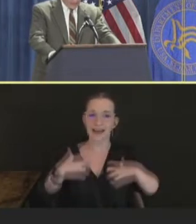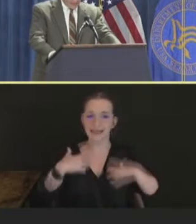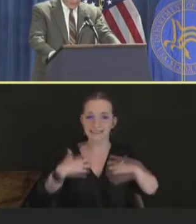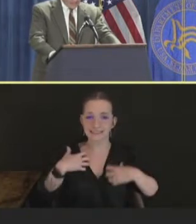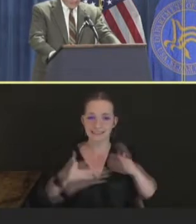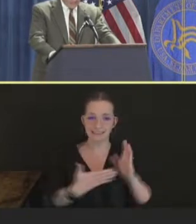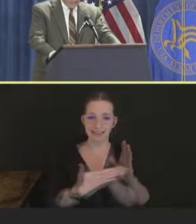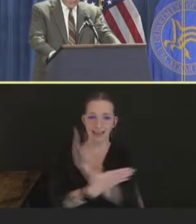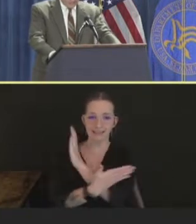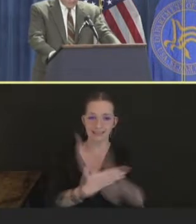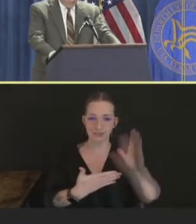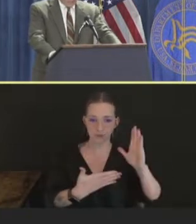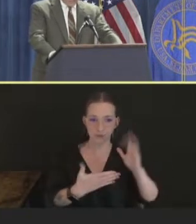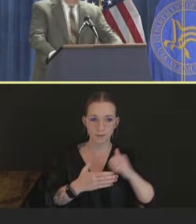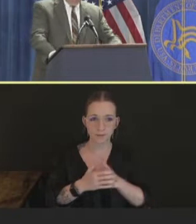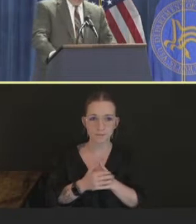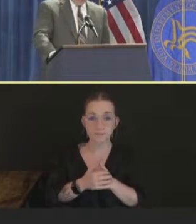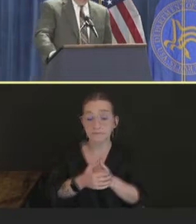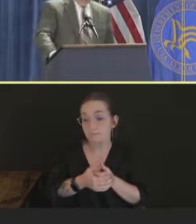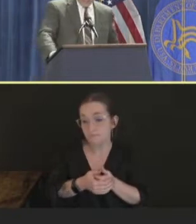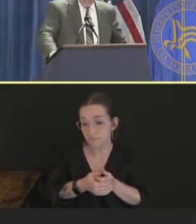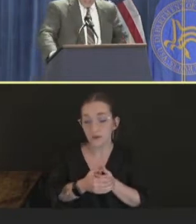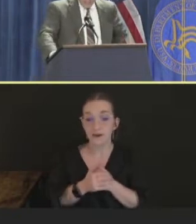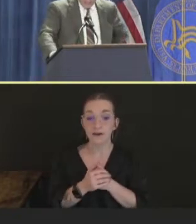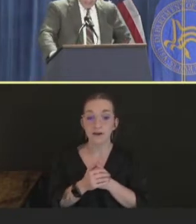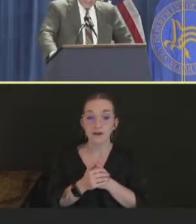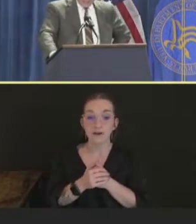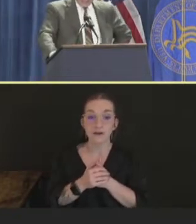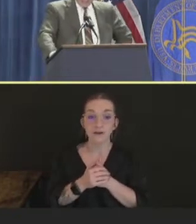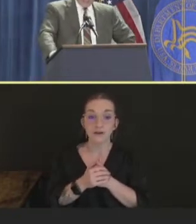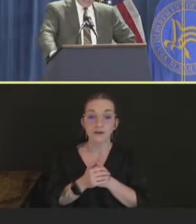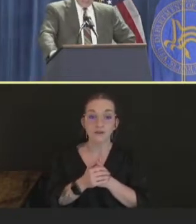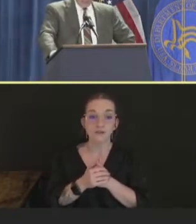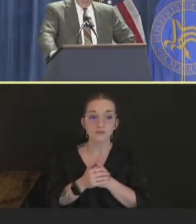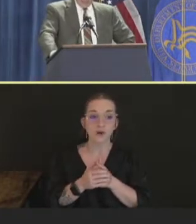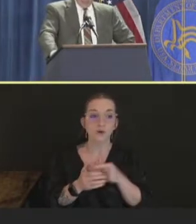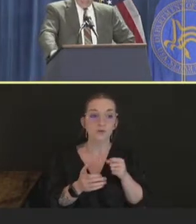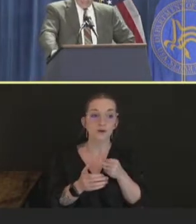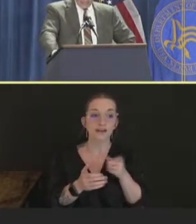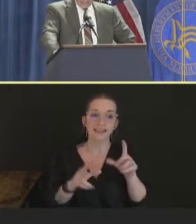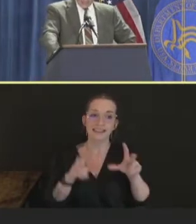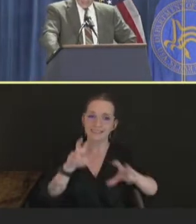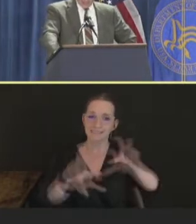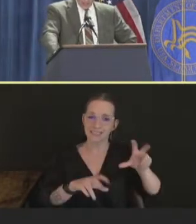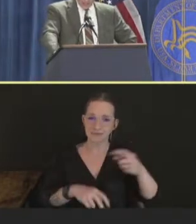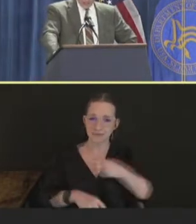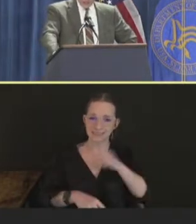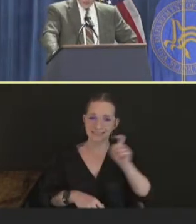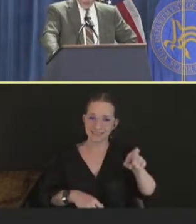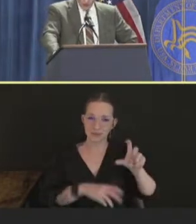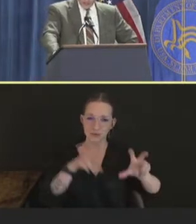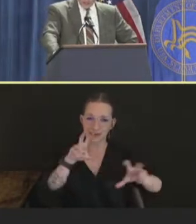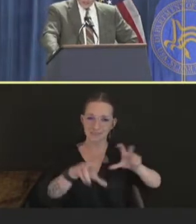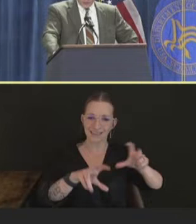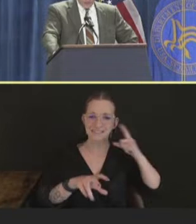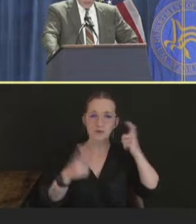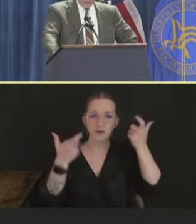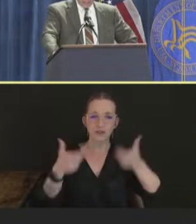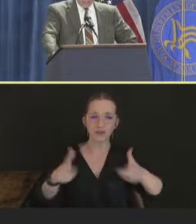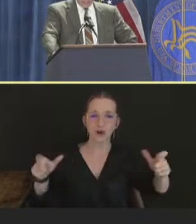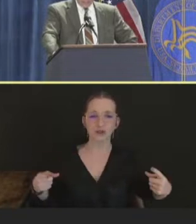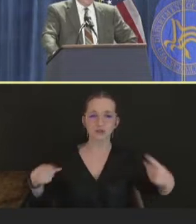These, the investments that are needed in large cross-sectional surveys of adolescents